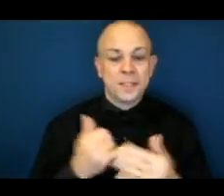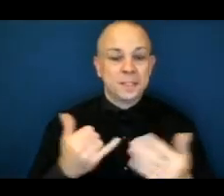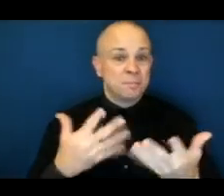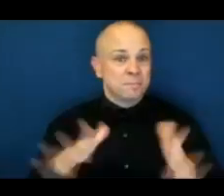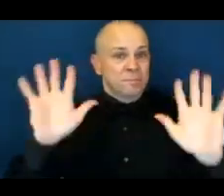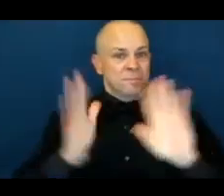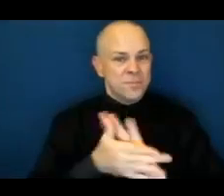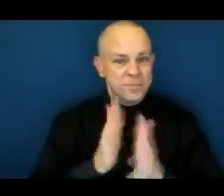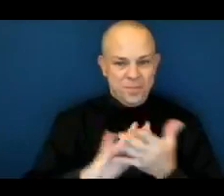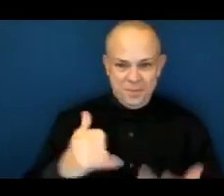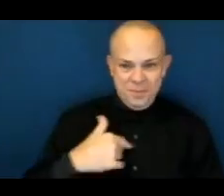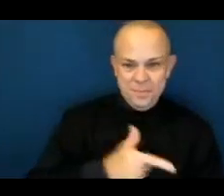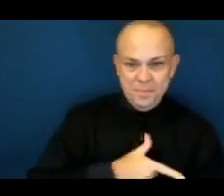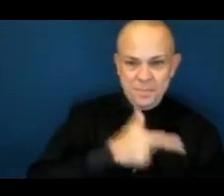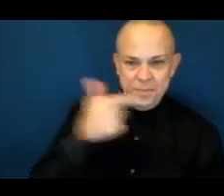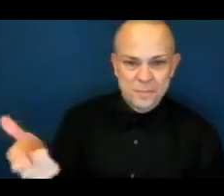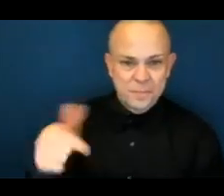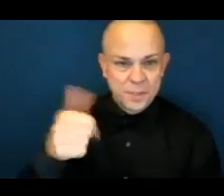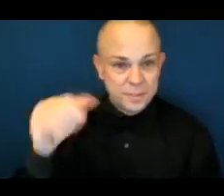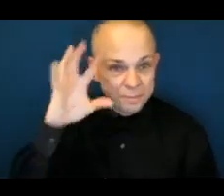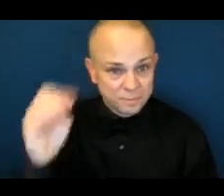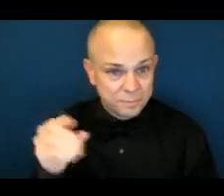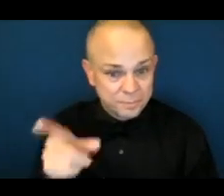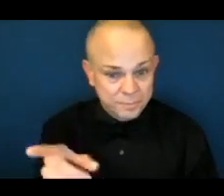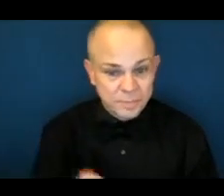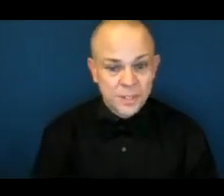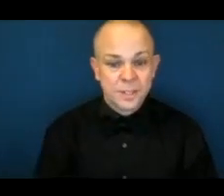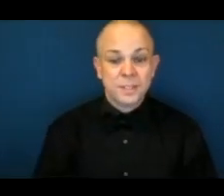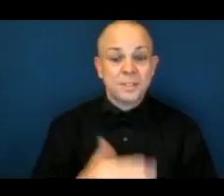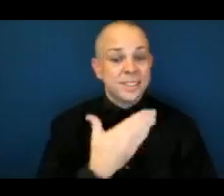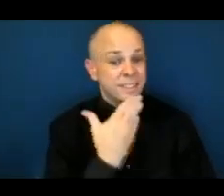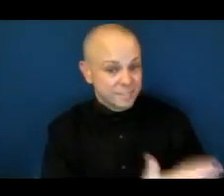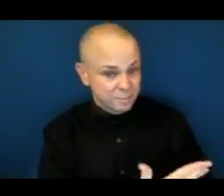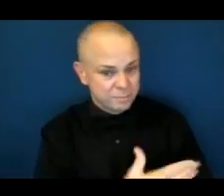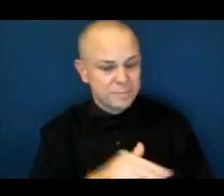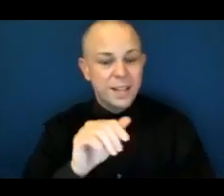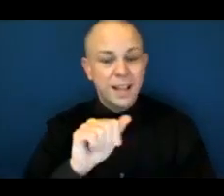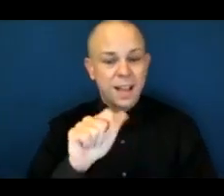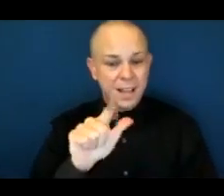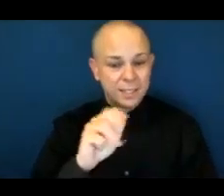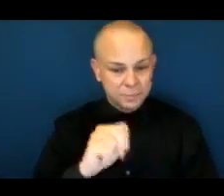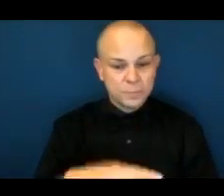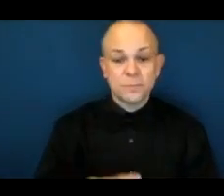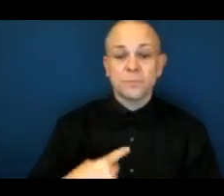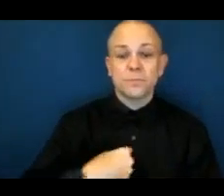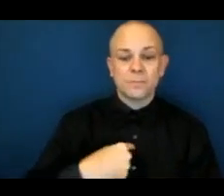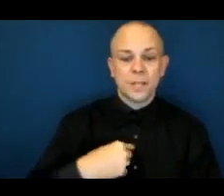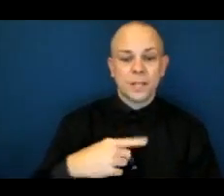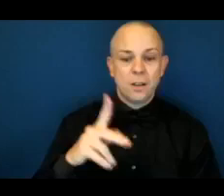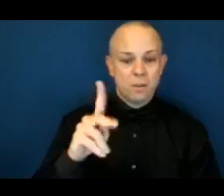thanks Alan my name is Noel Livingston I'm the incident commander for Pacific Northwest team three